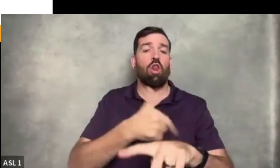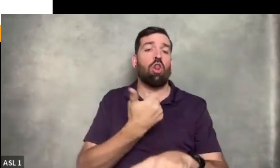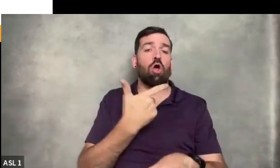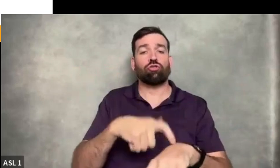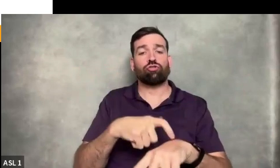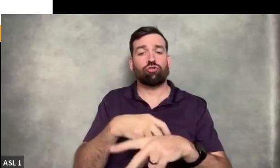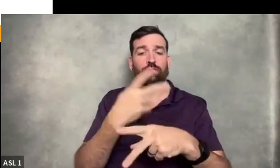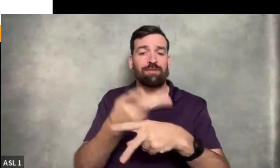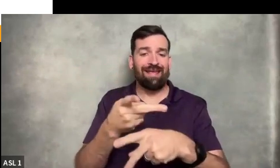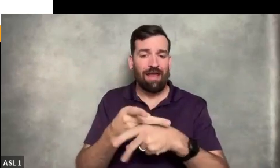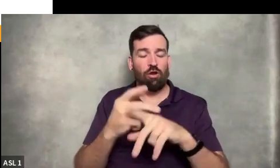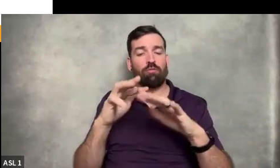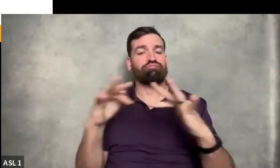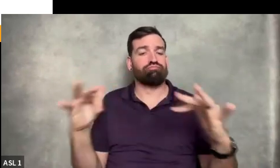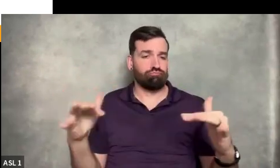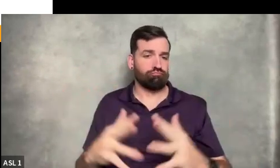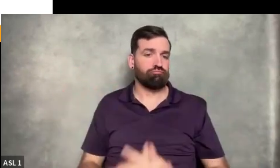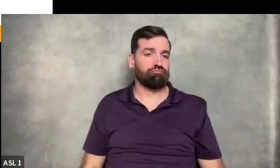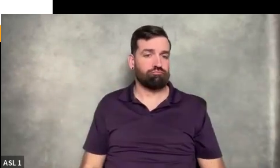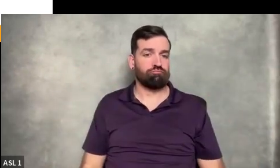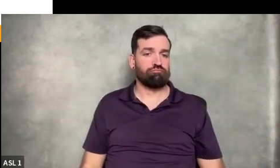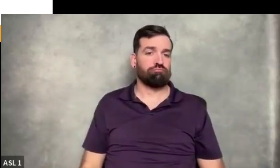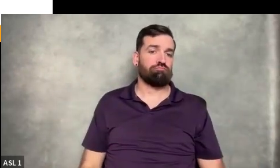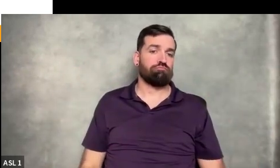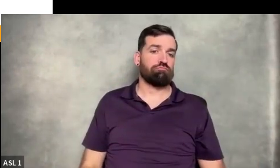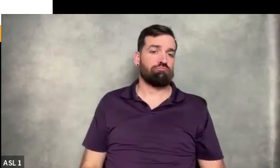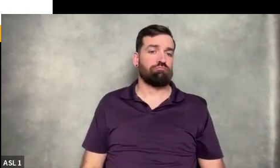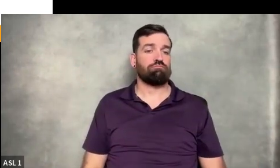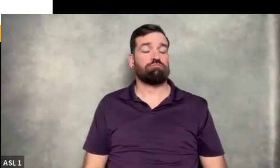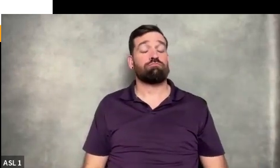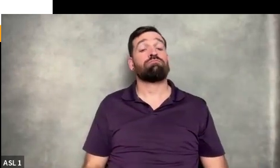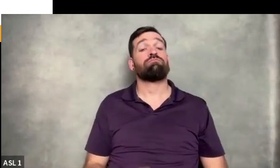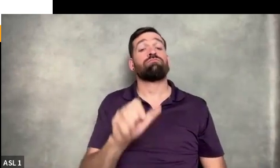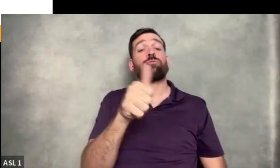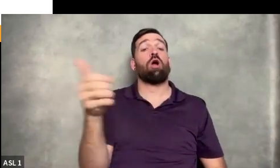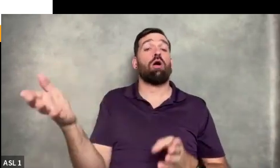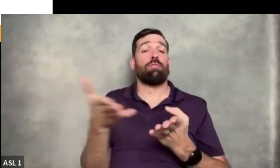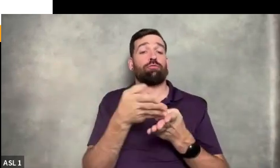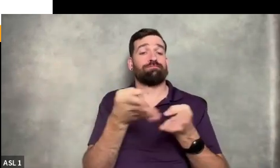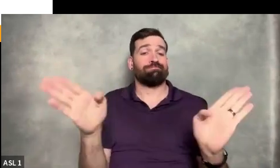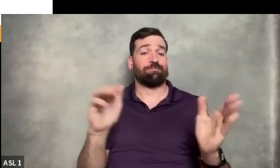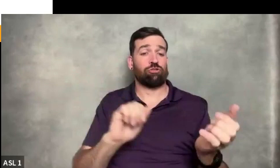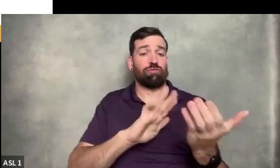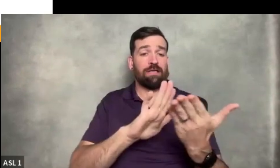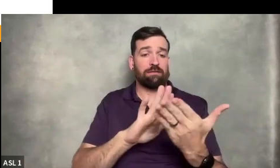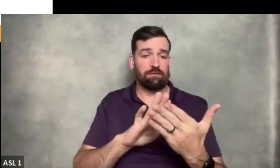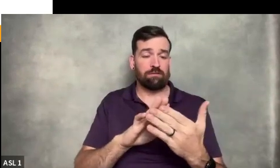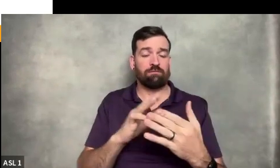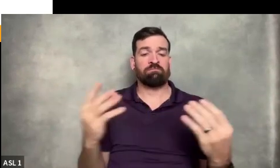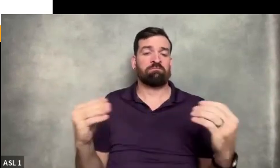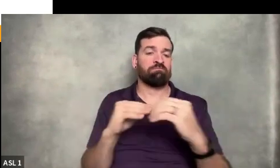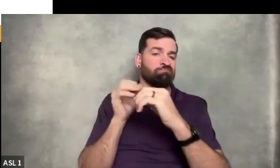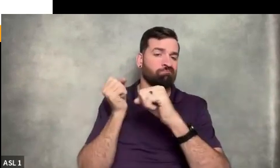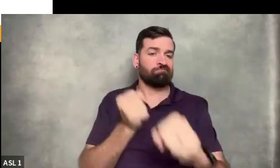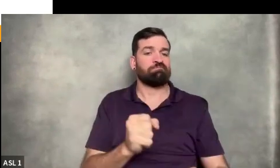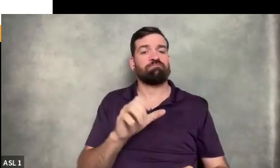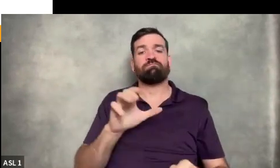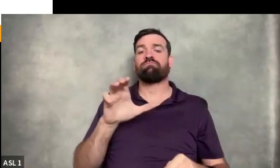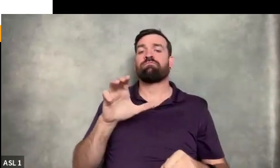and others. Other general areas to address include strengthening and/or expanding Title III and Title